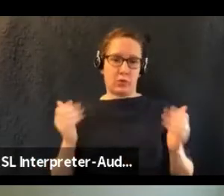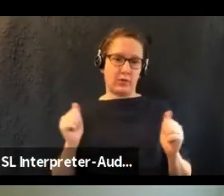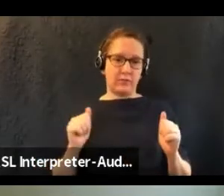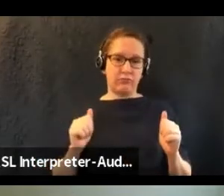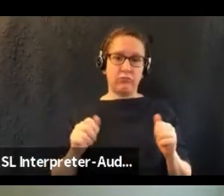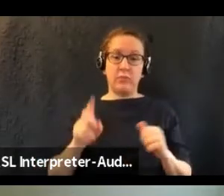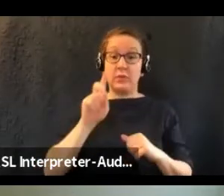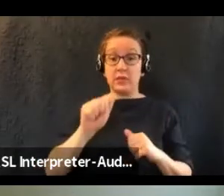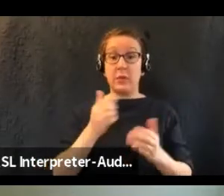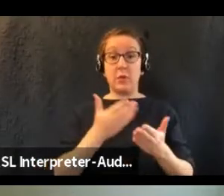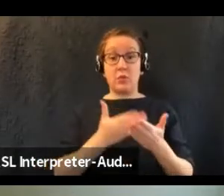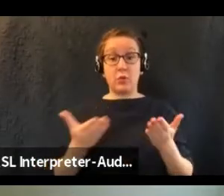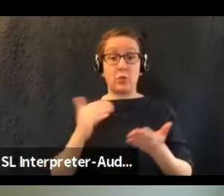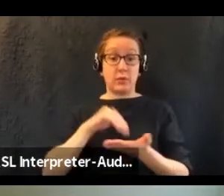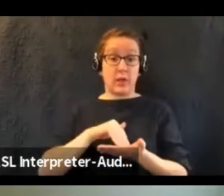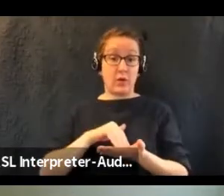Resource Center.